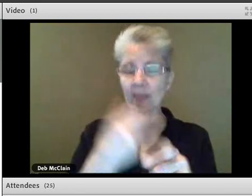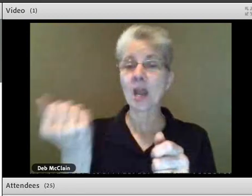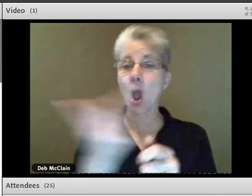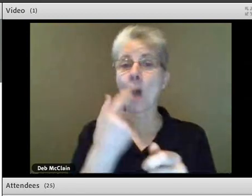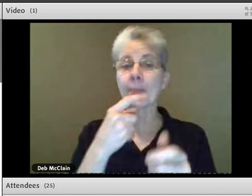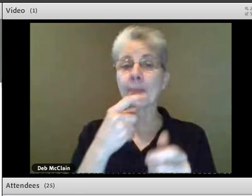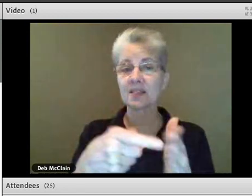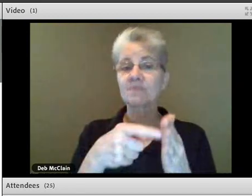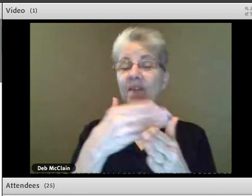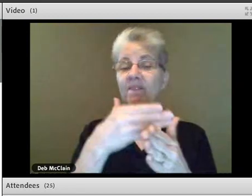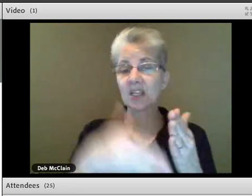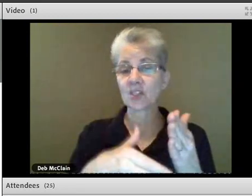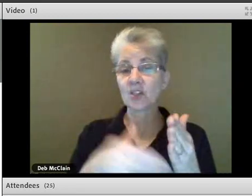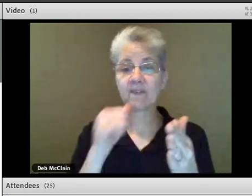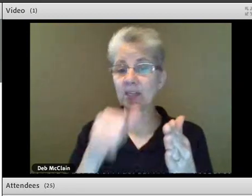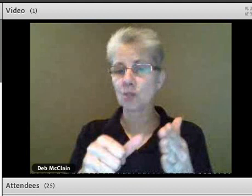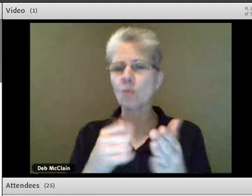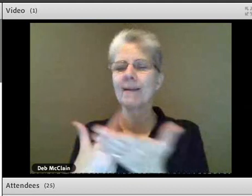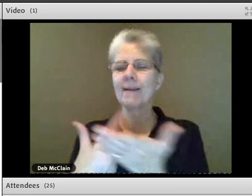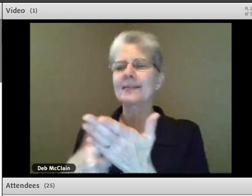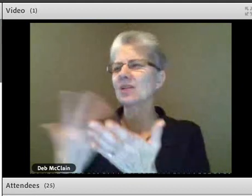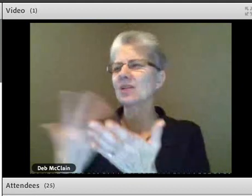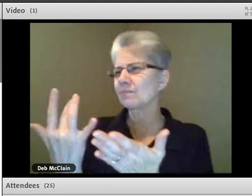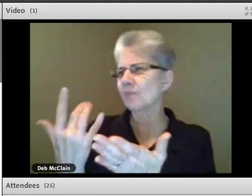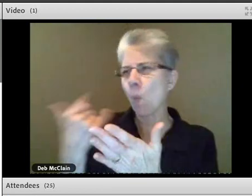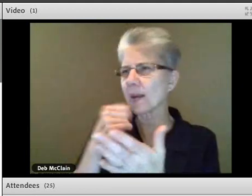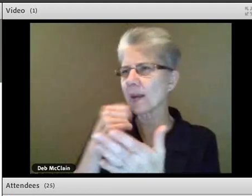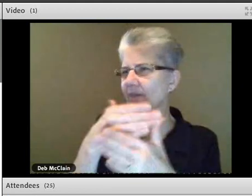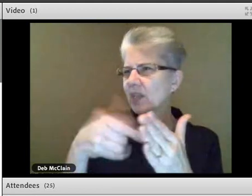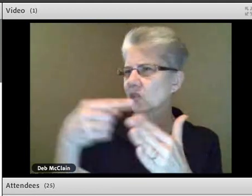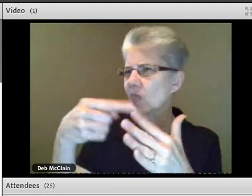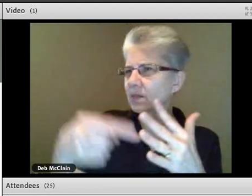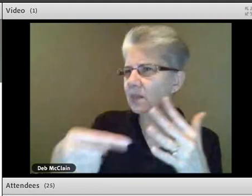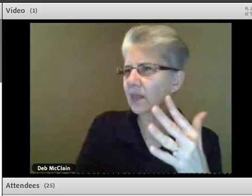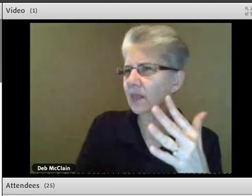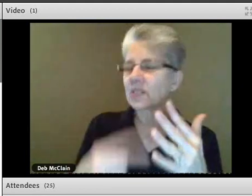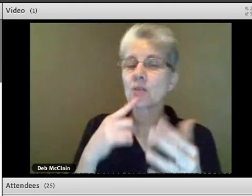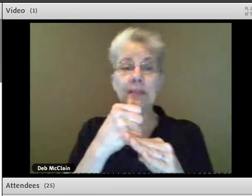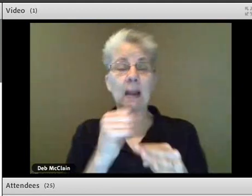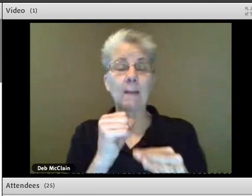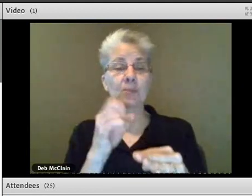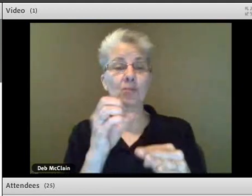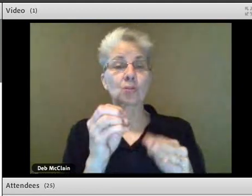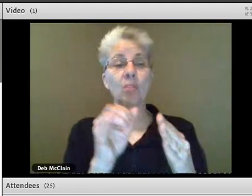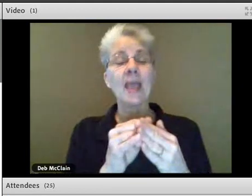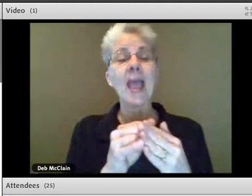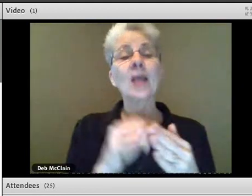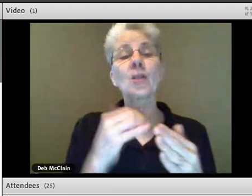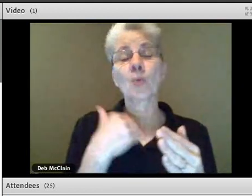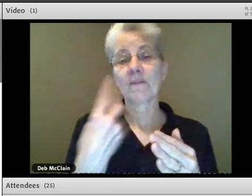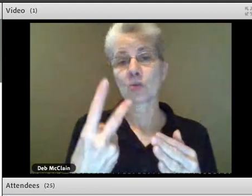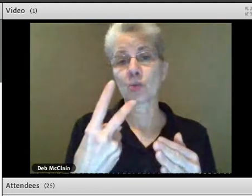and if they don't complete it, have a discussion why. You could even set it up so you have two basic...